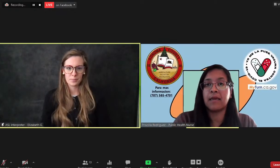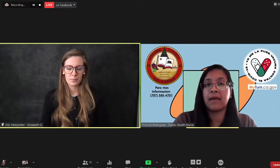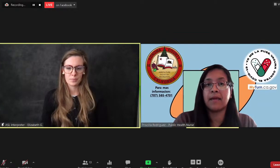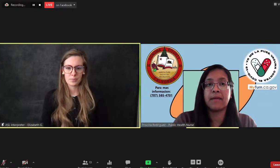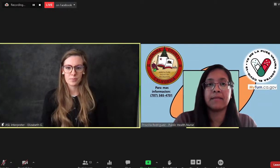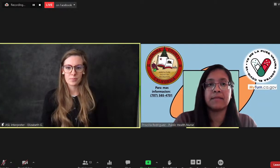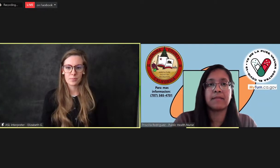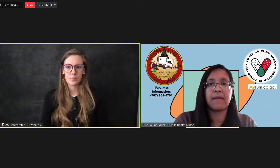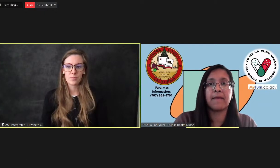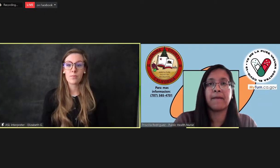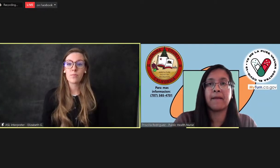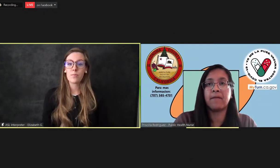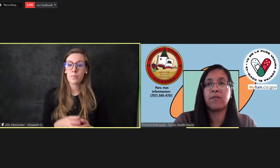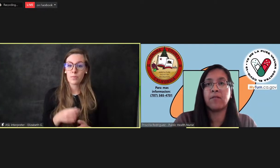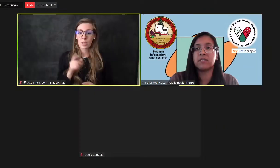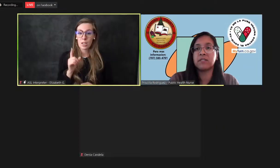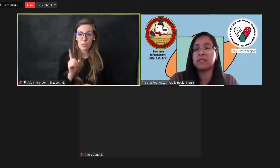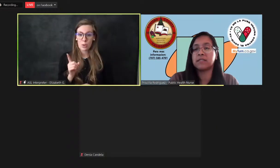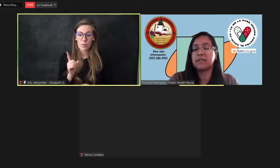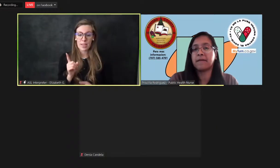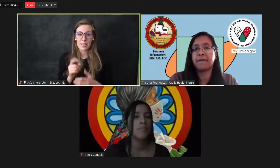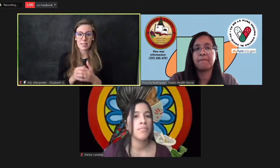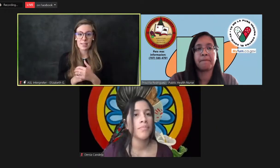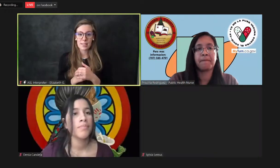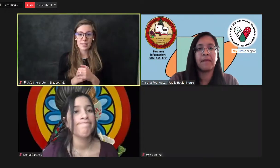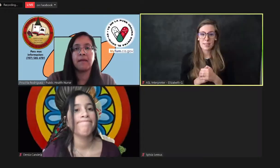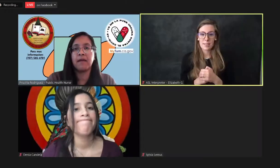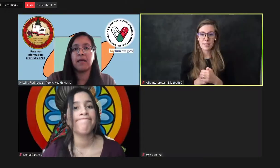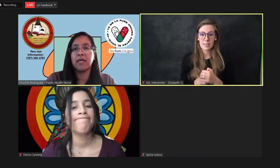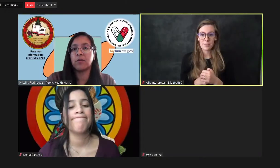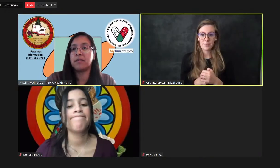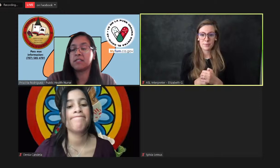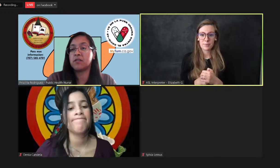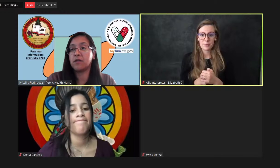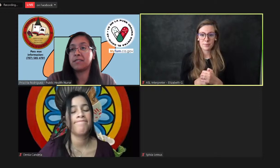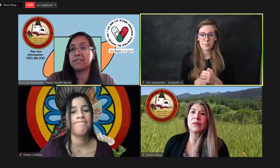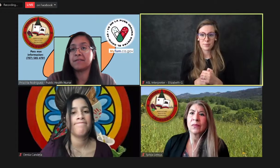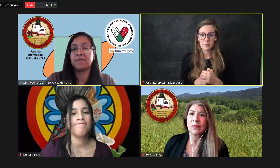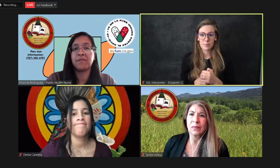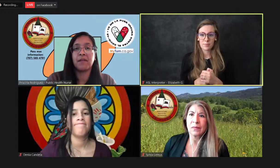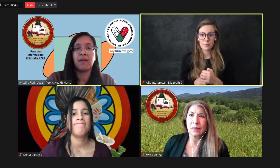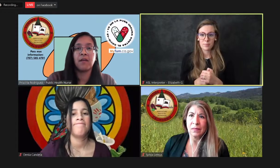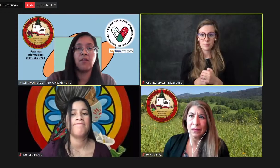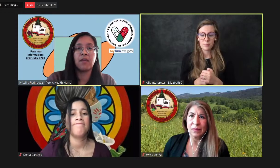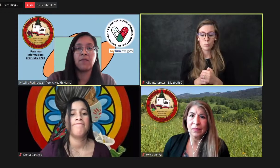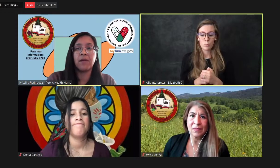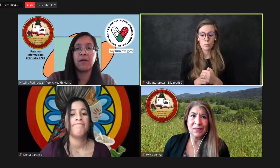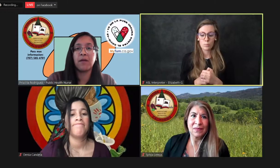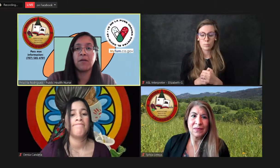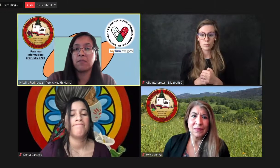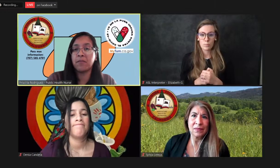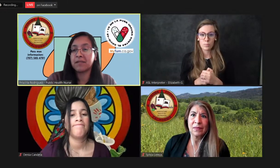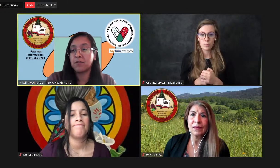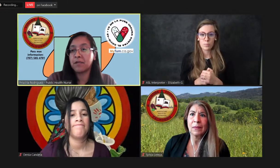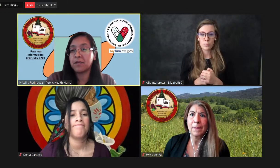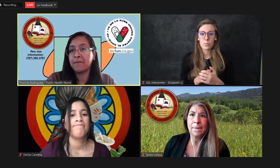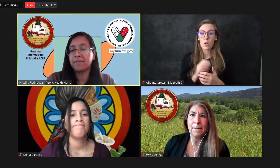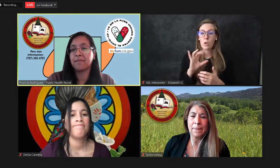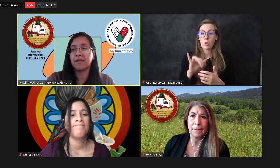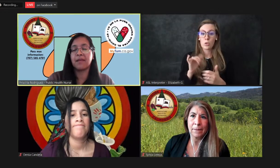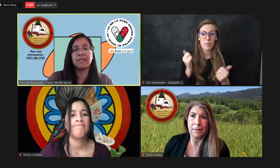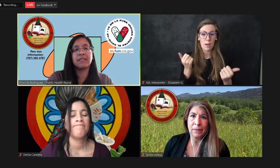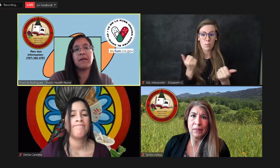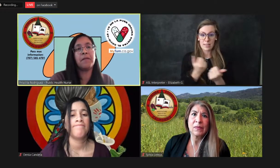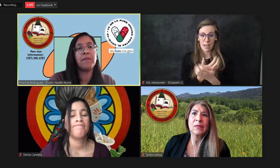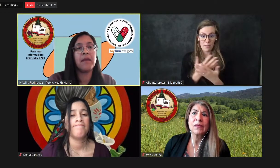So this is so these are all our actual numbers.